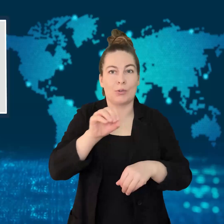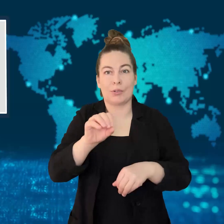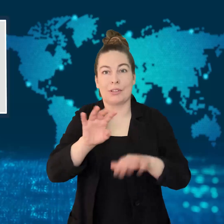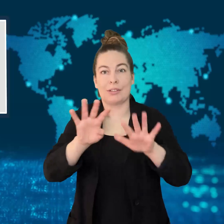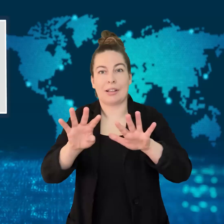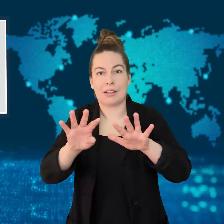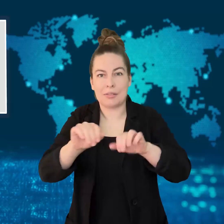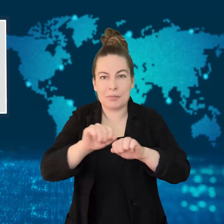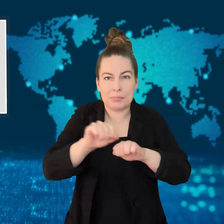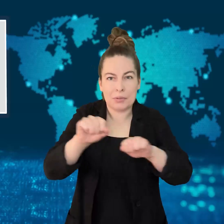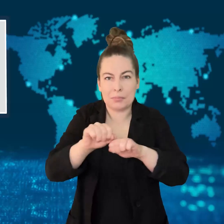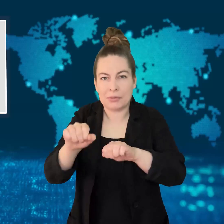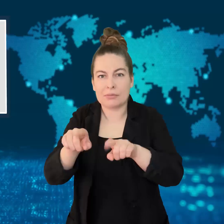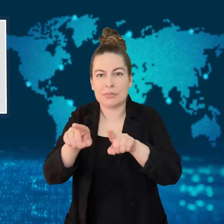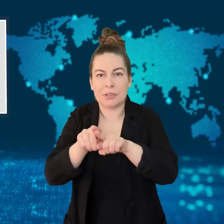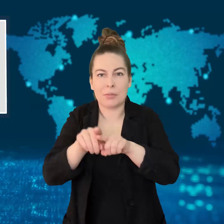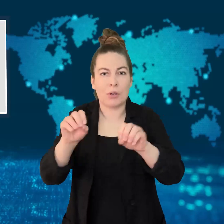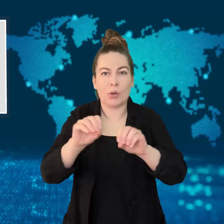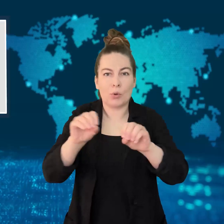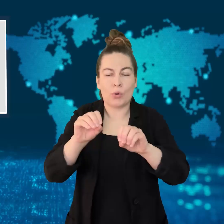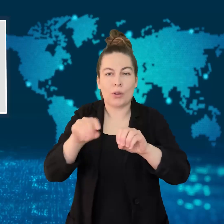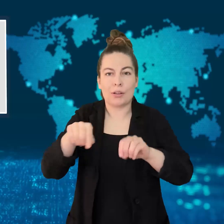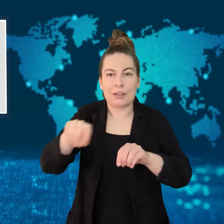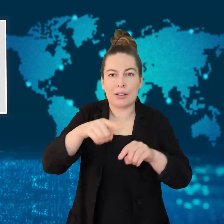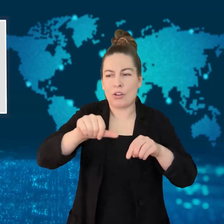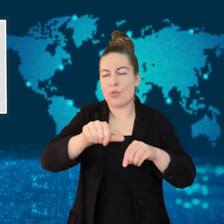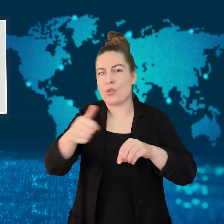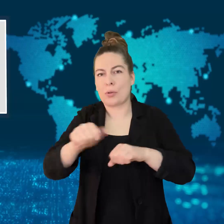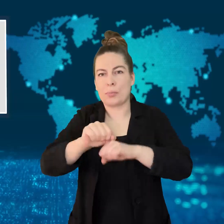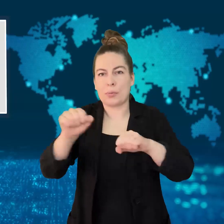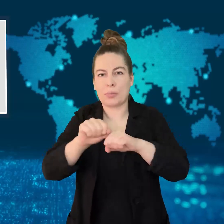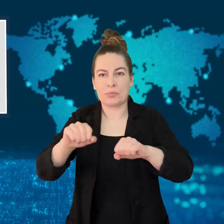In August 2021, he was "deployed" for